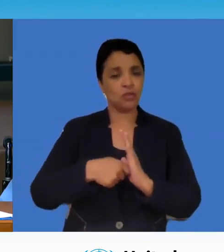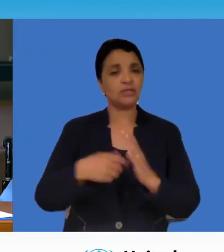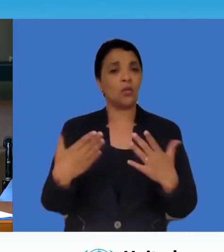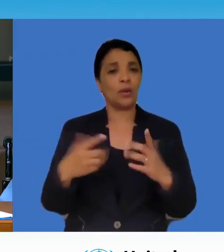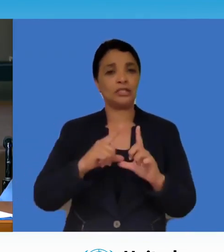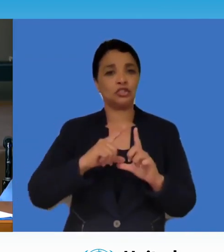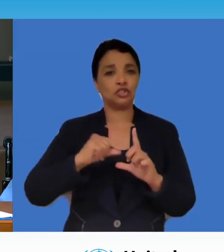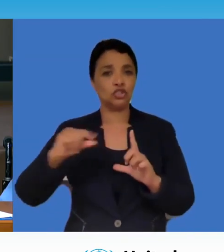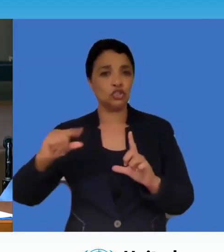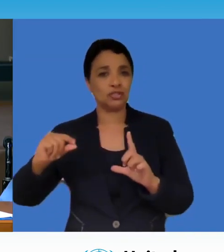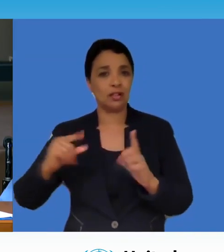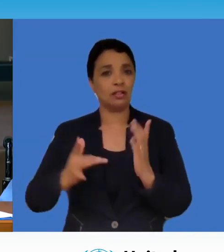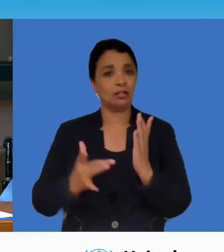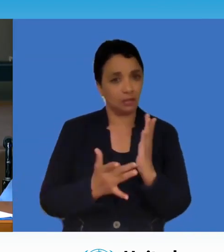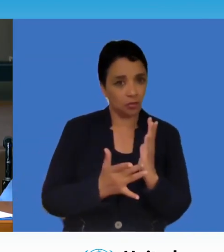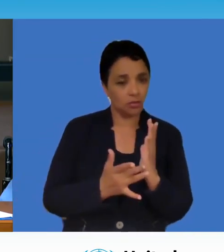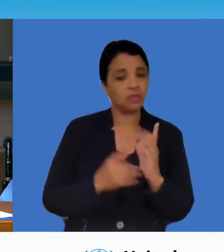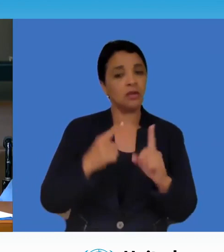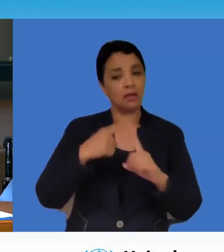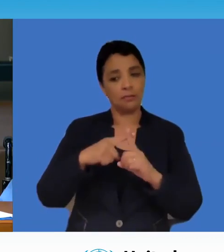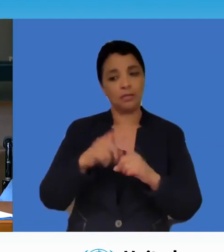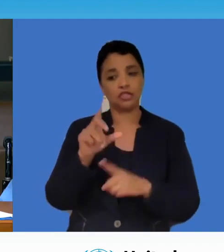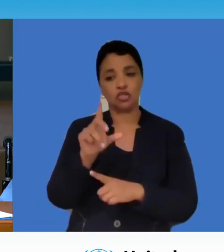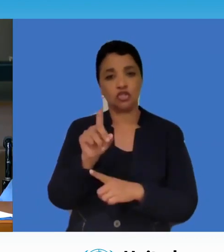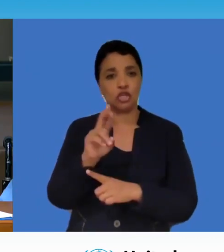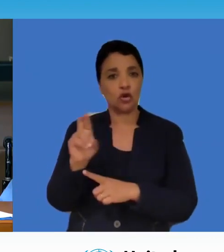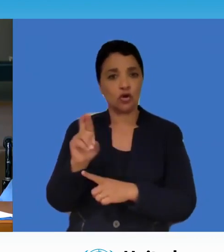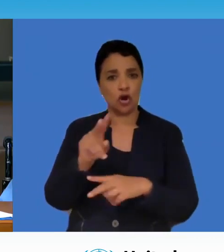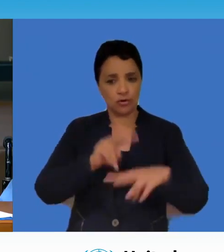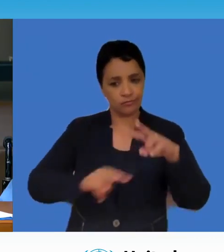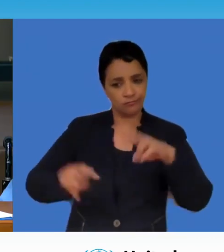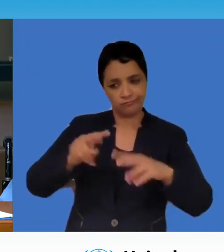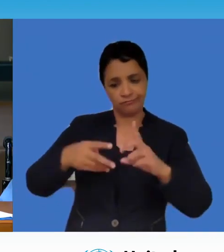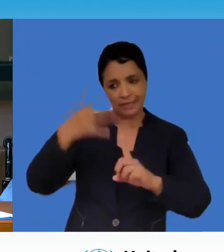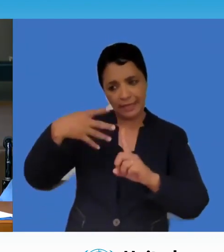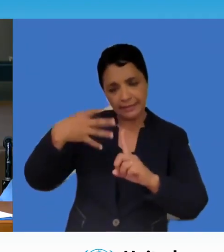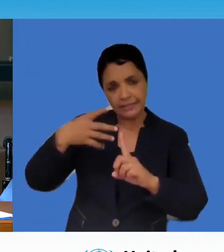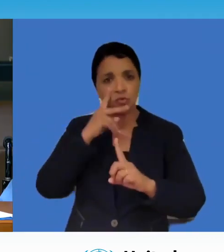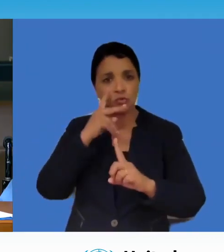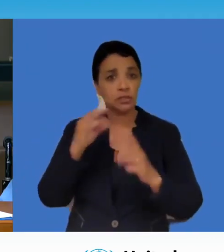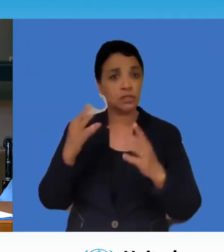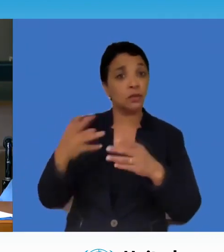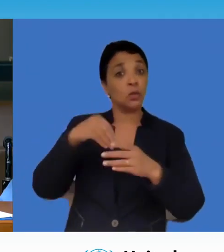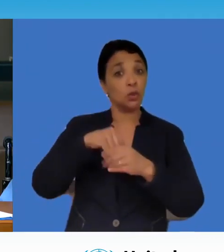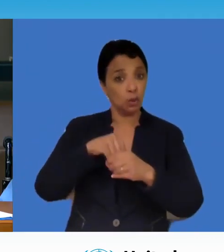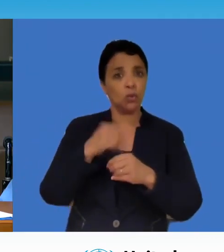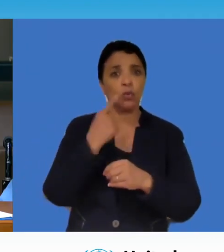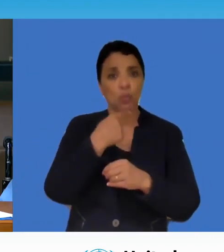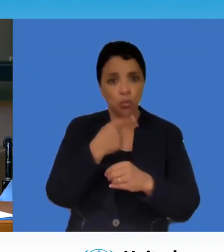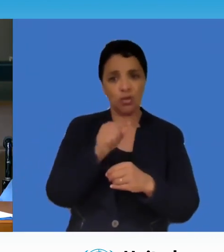project is using digital Technologies to enhance disaster risk assessments focusing on inclusivity